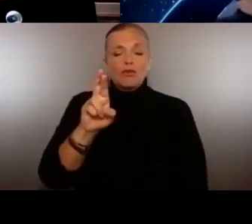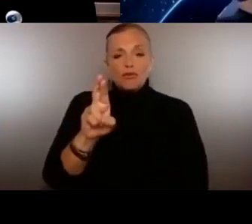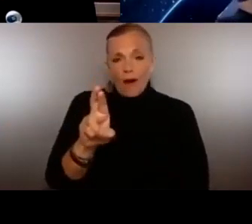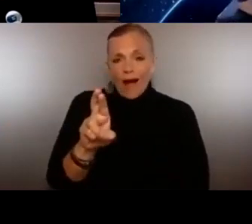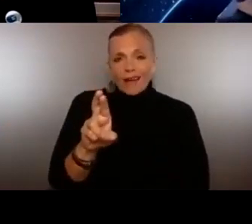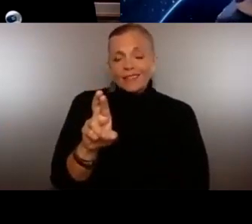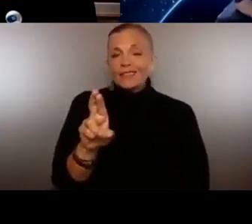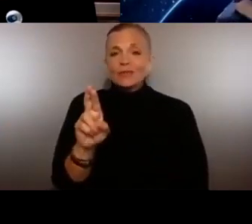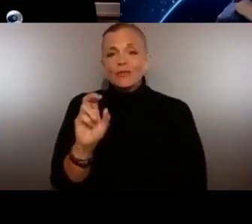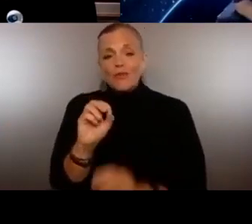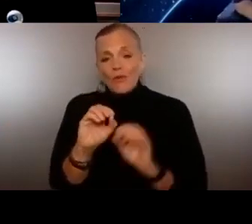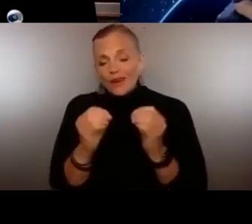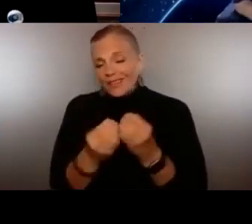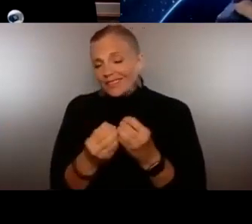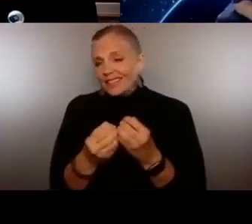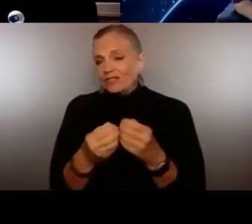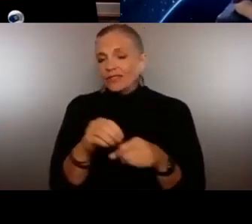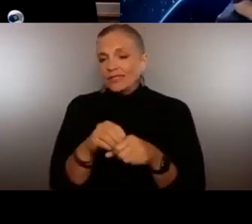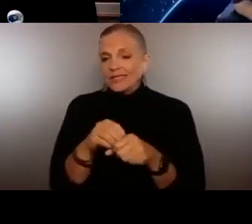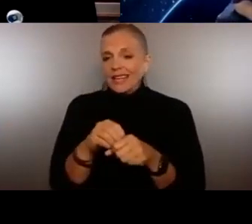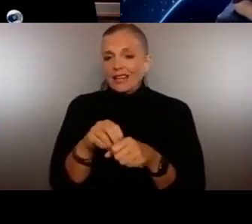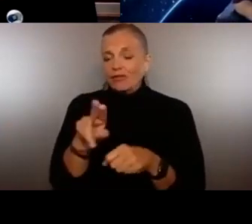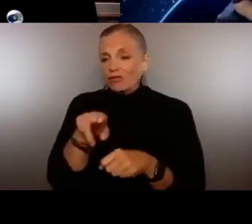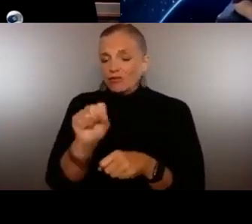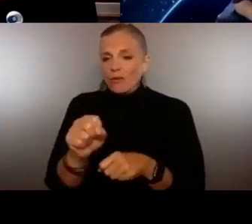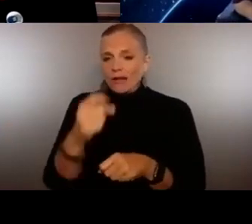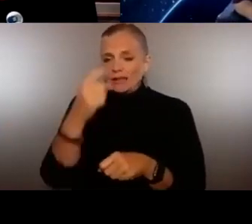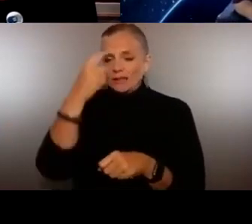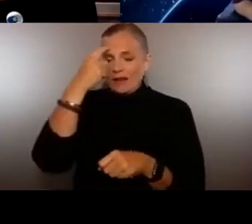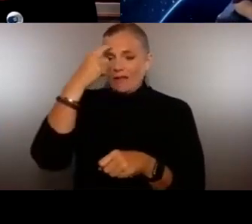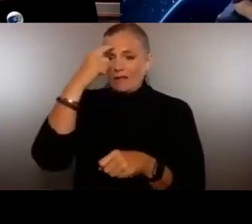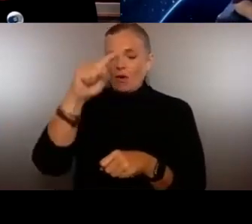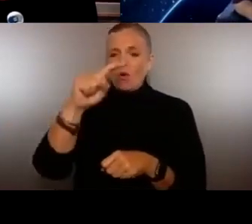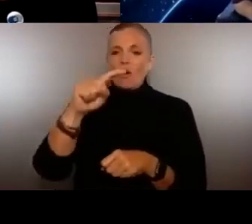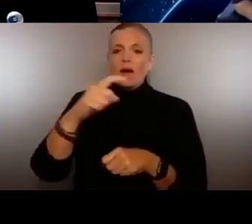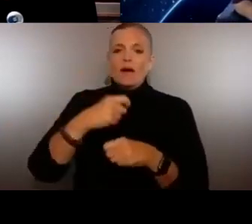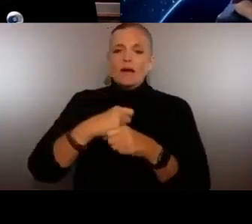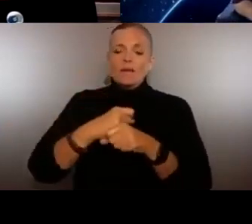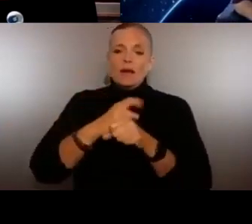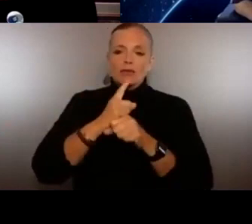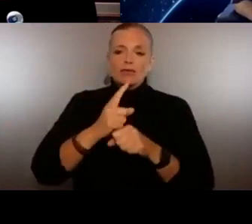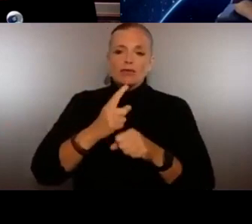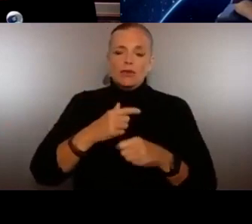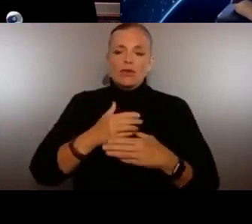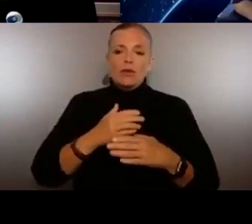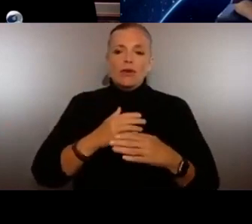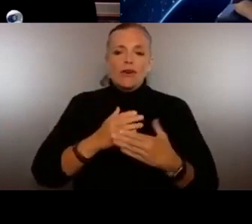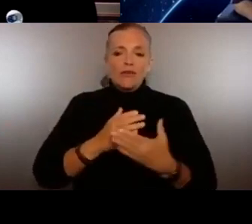encourage you to become a sustaining member and to make a tax-deductible monthly contribution